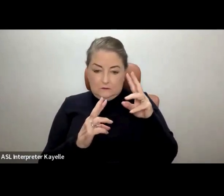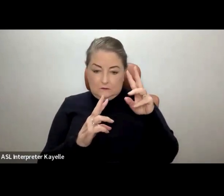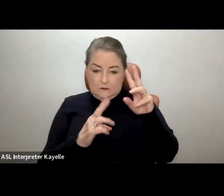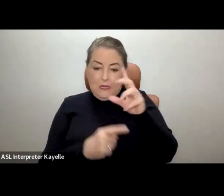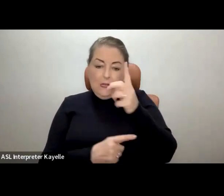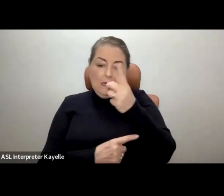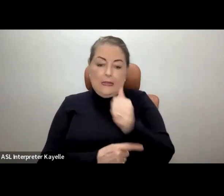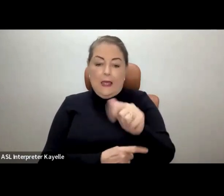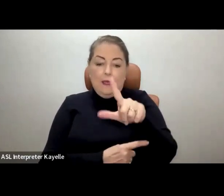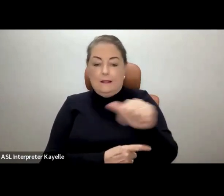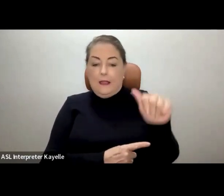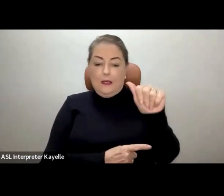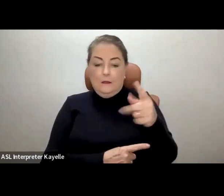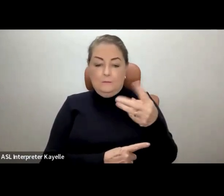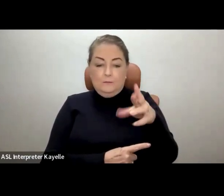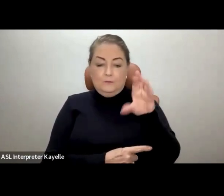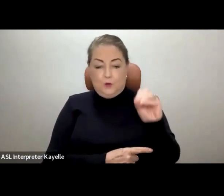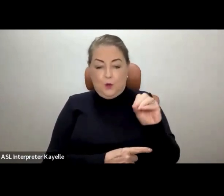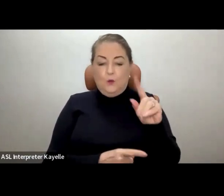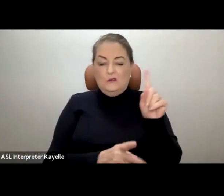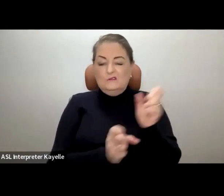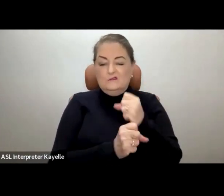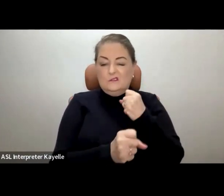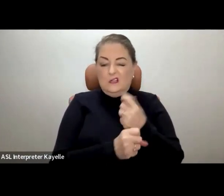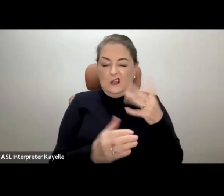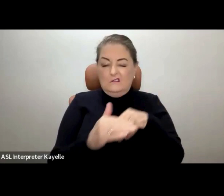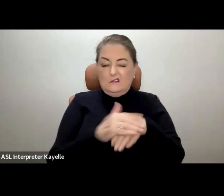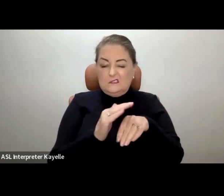big Broadway shows And there's audio description and captions.